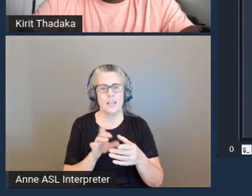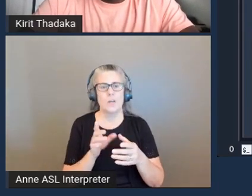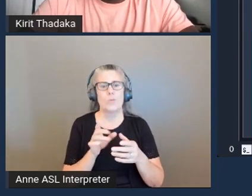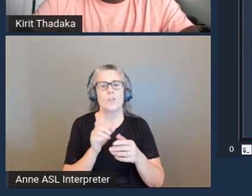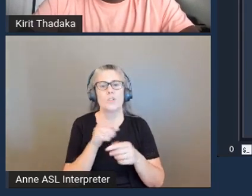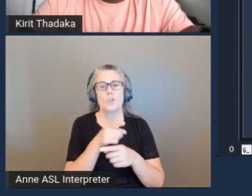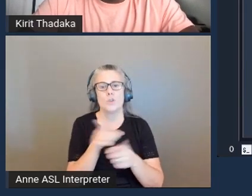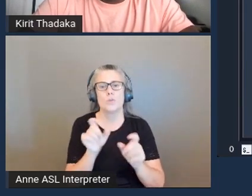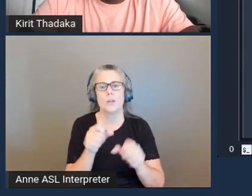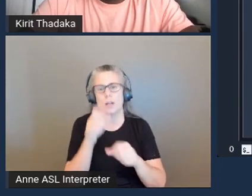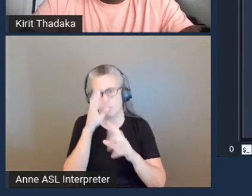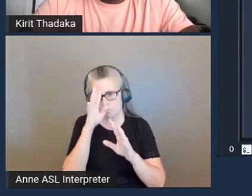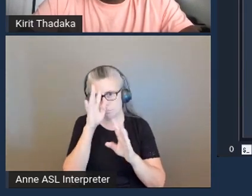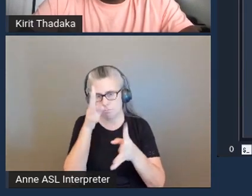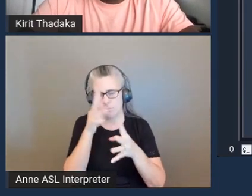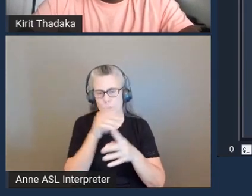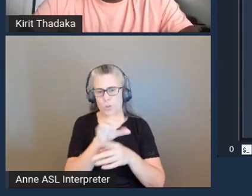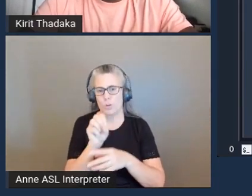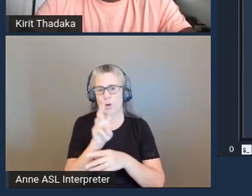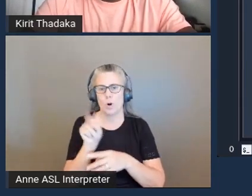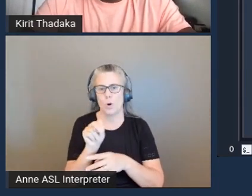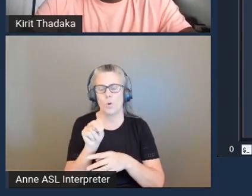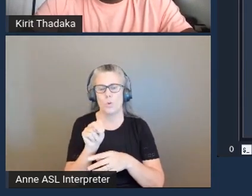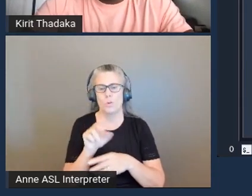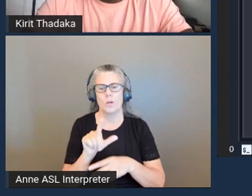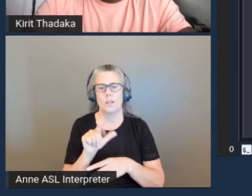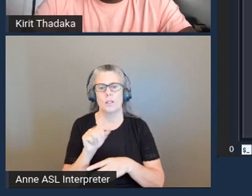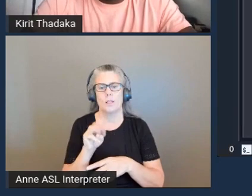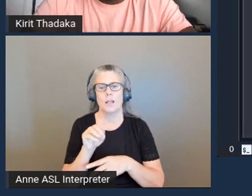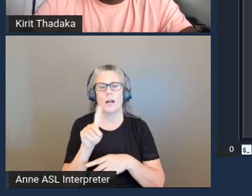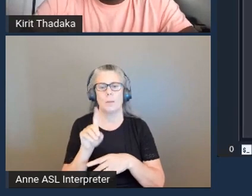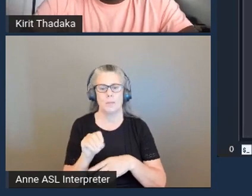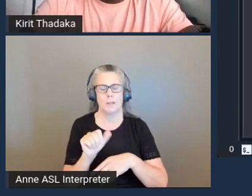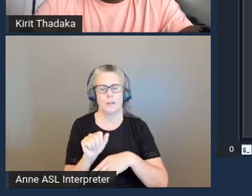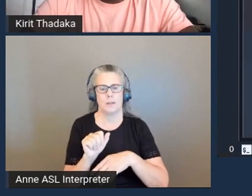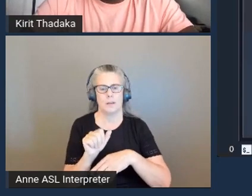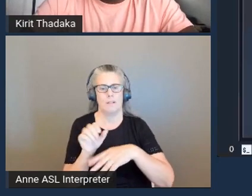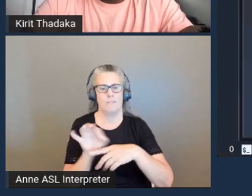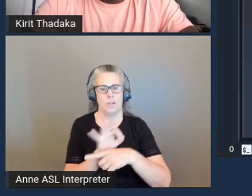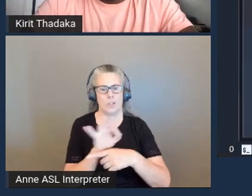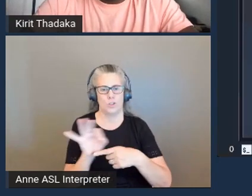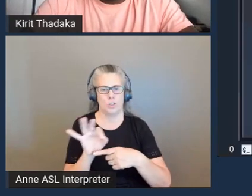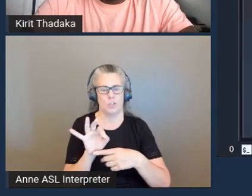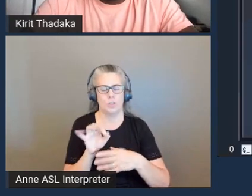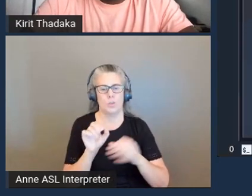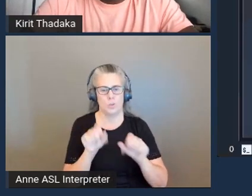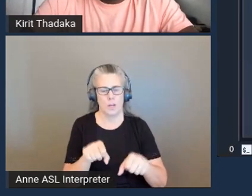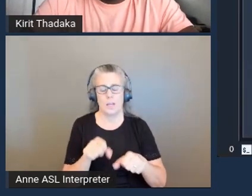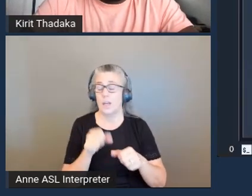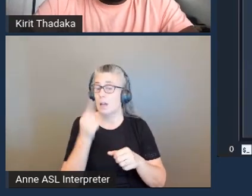in this notebook itself, so I don't have to leave my notebook, I'm in the notebook, and here's I've defined code,